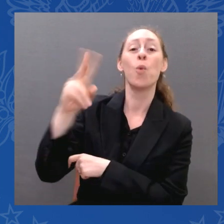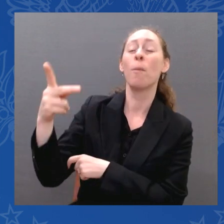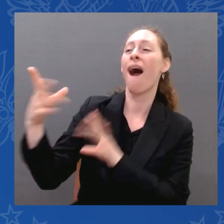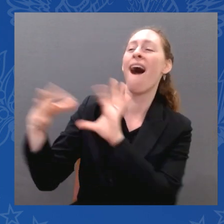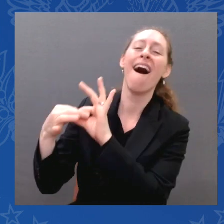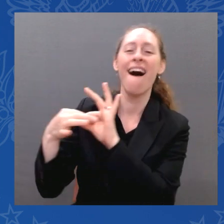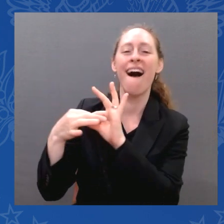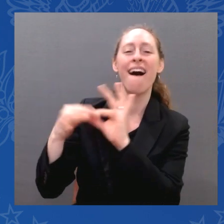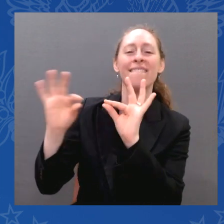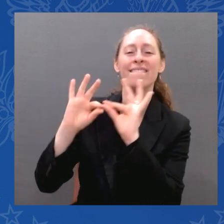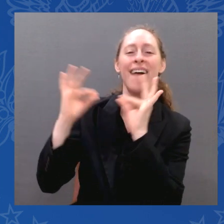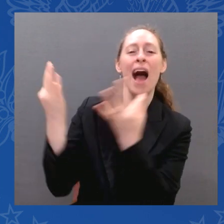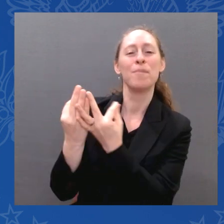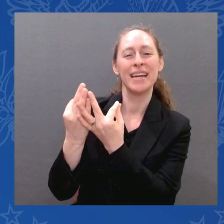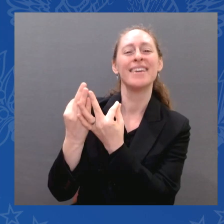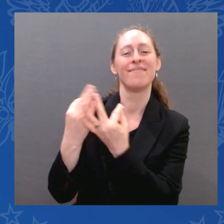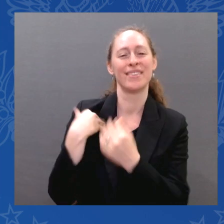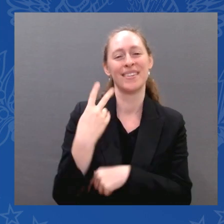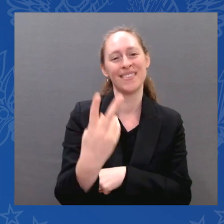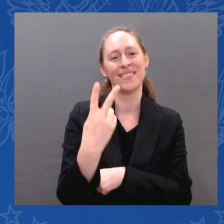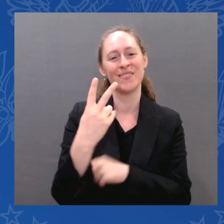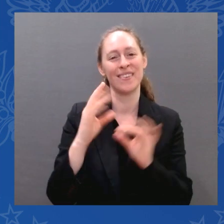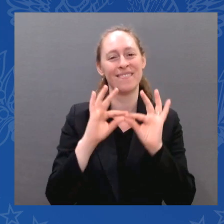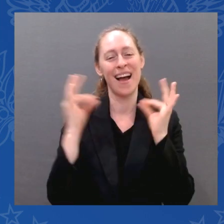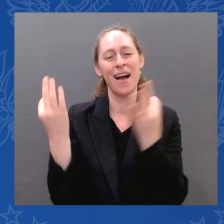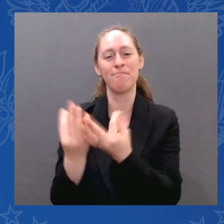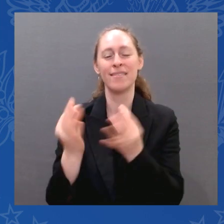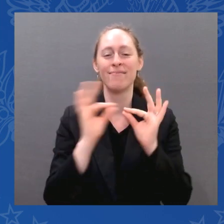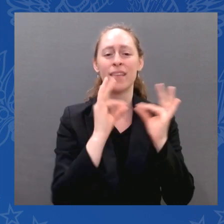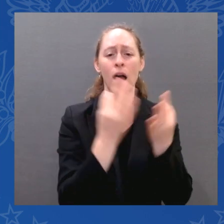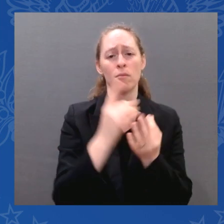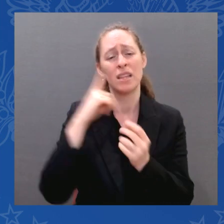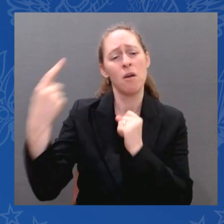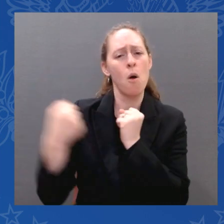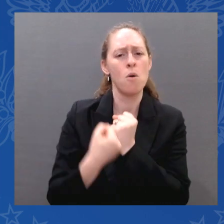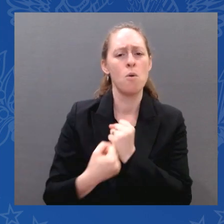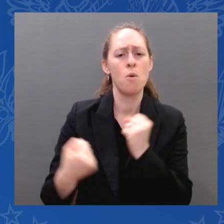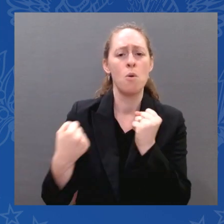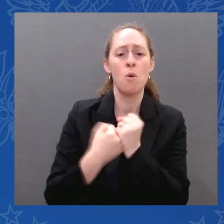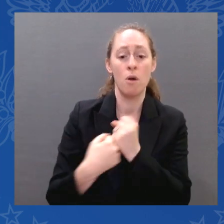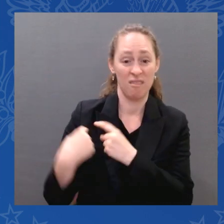They've had my back for 18 years and counting. And now I'm here.